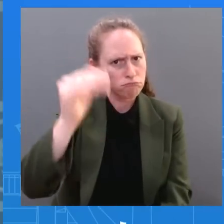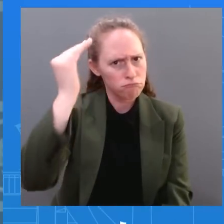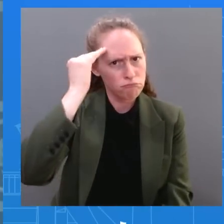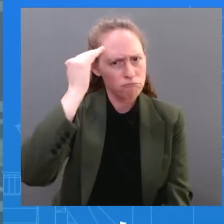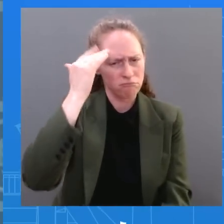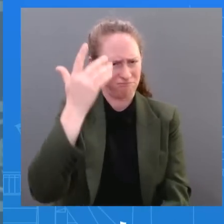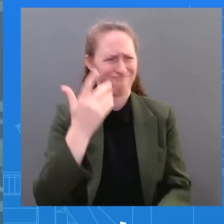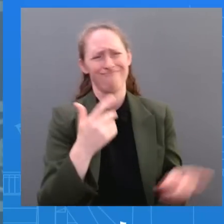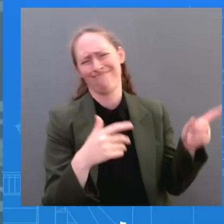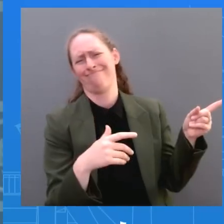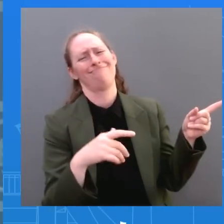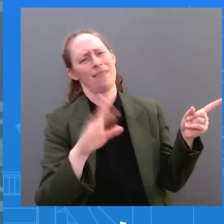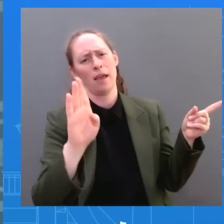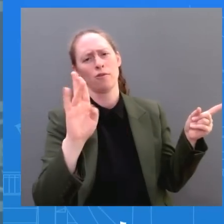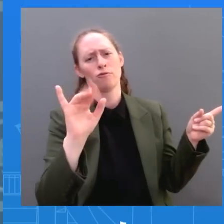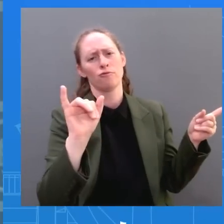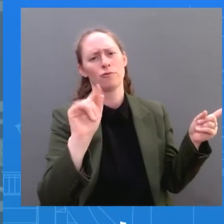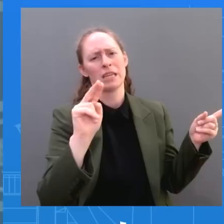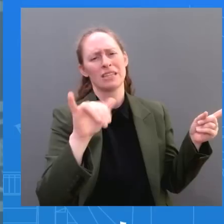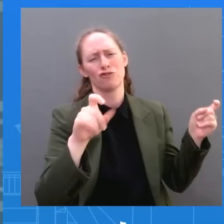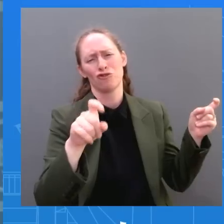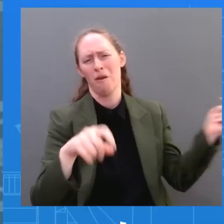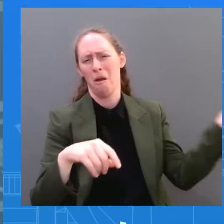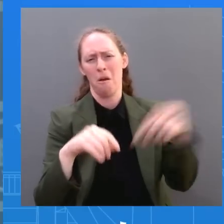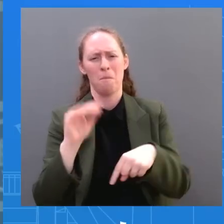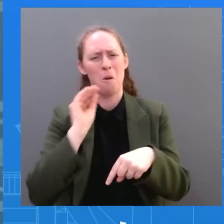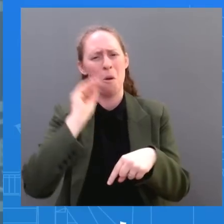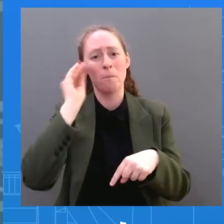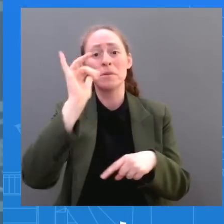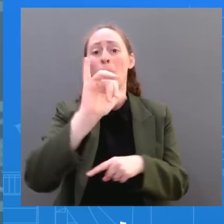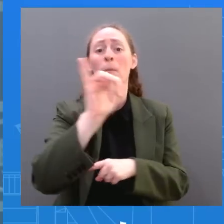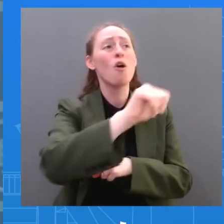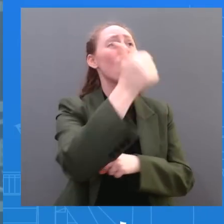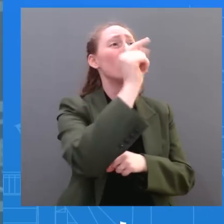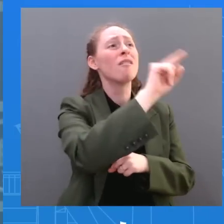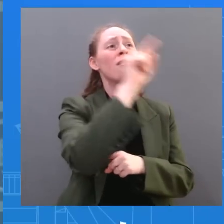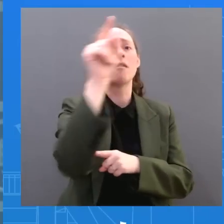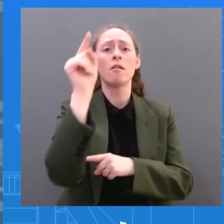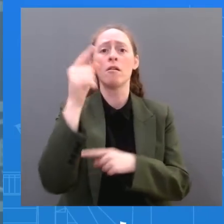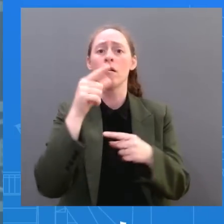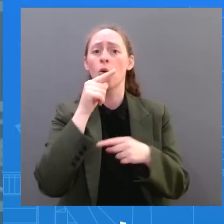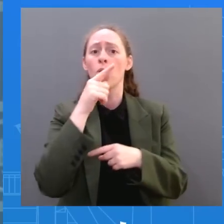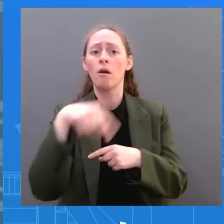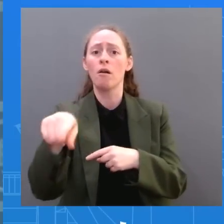and any other U.S. national who is wrong- -- being wrongfully detained abroad. The Press: Thank you.